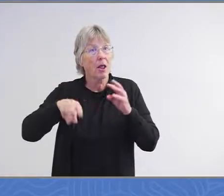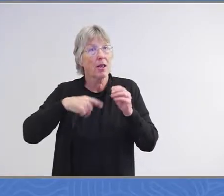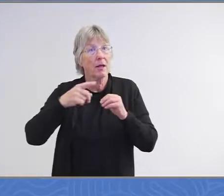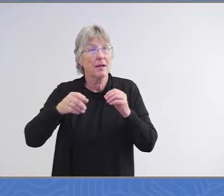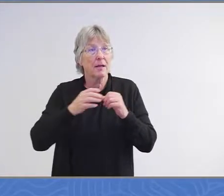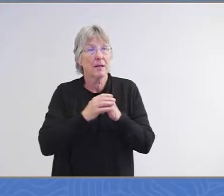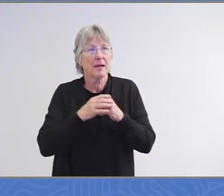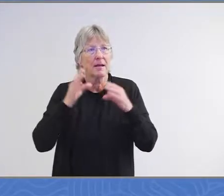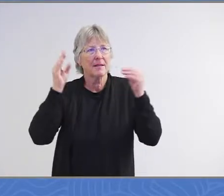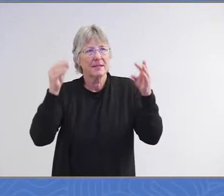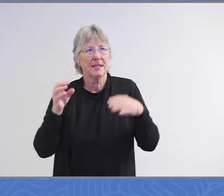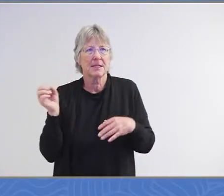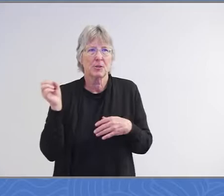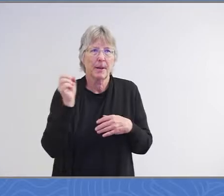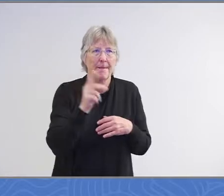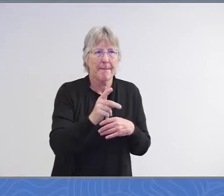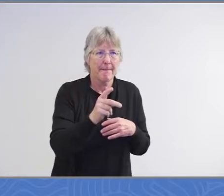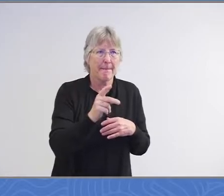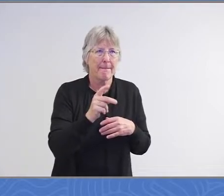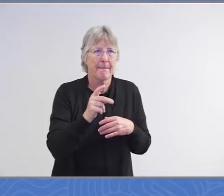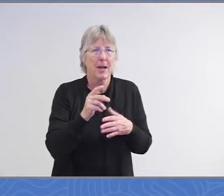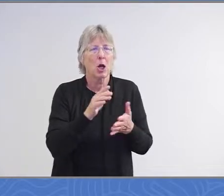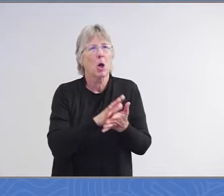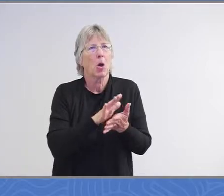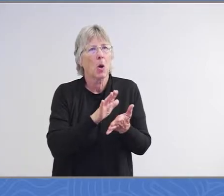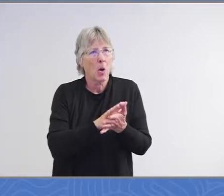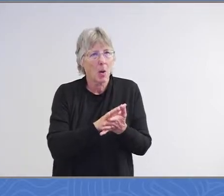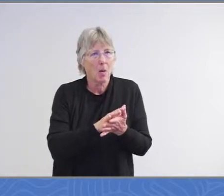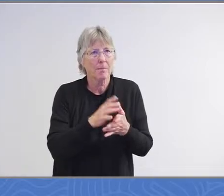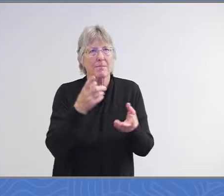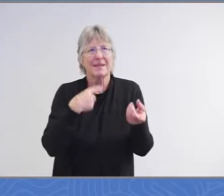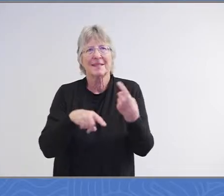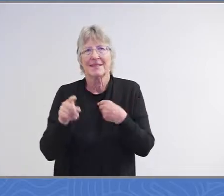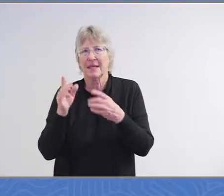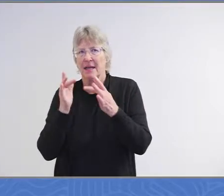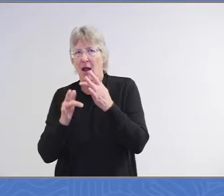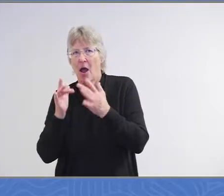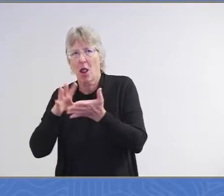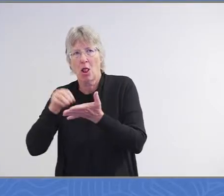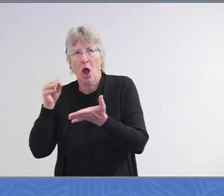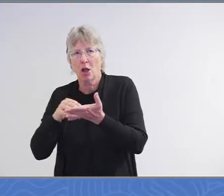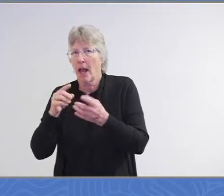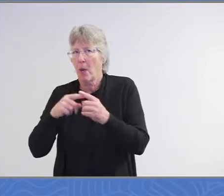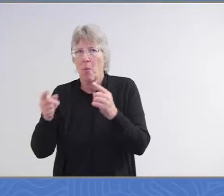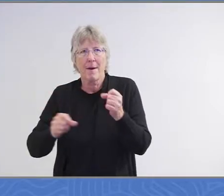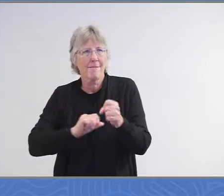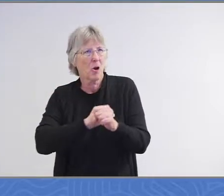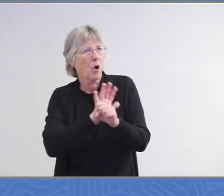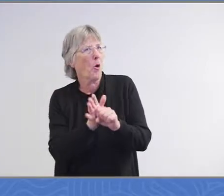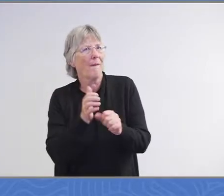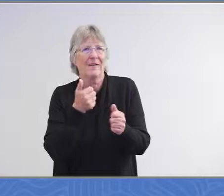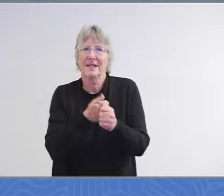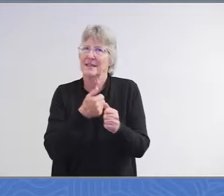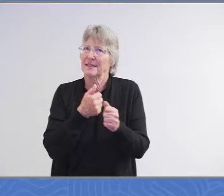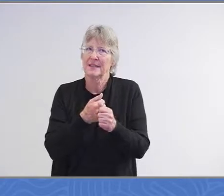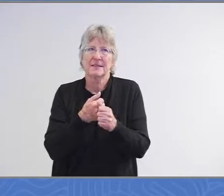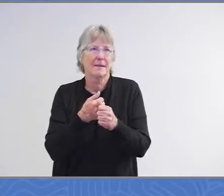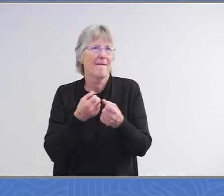being sent back to school instead of online learning when COVID is still very much a present danger